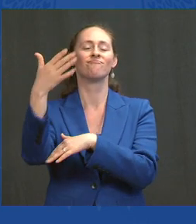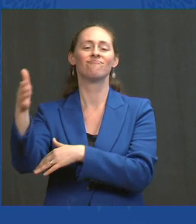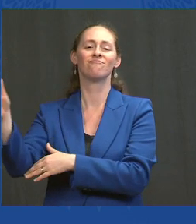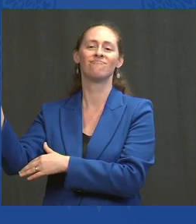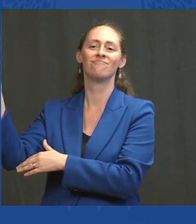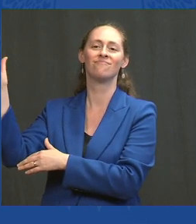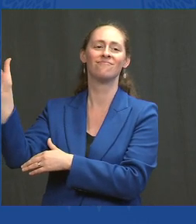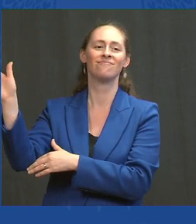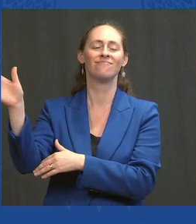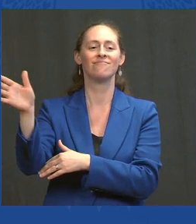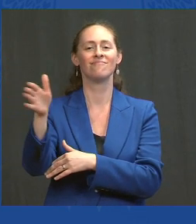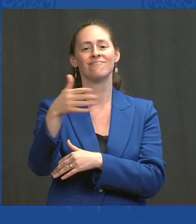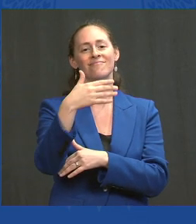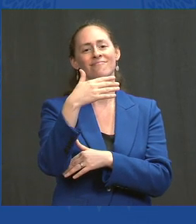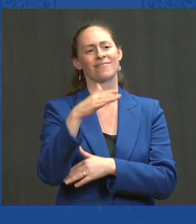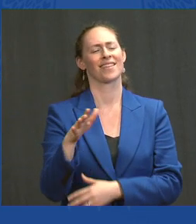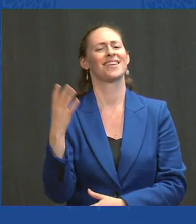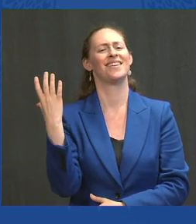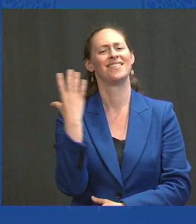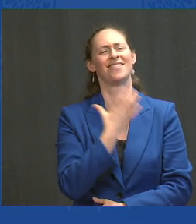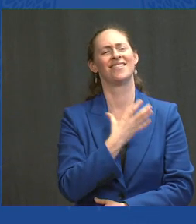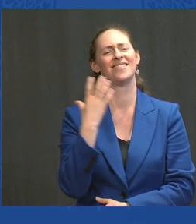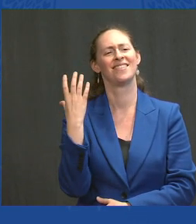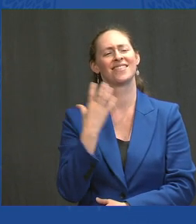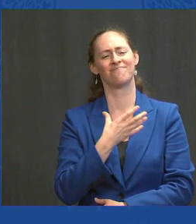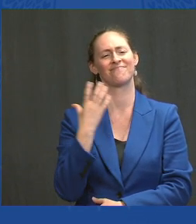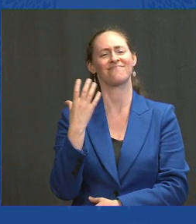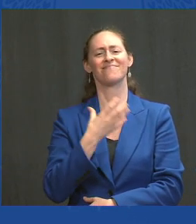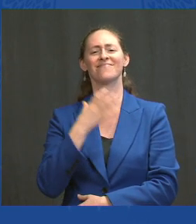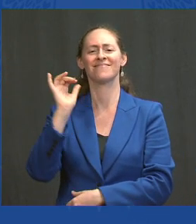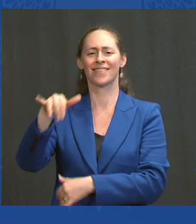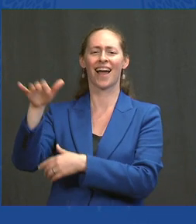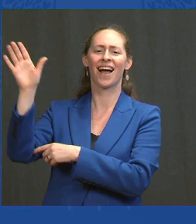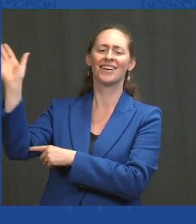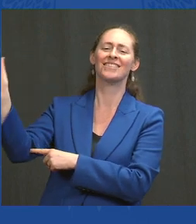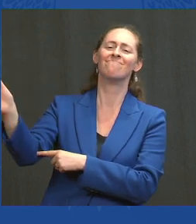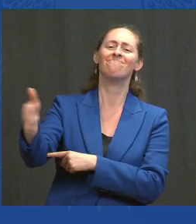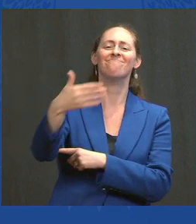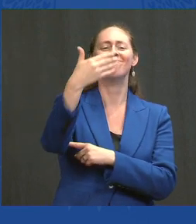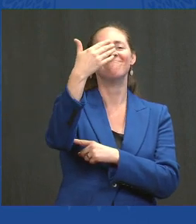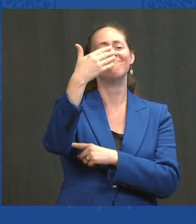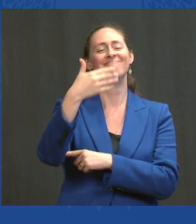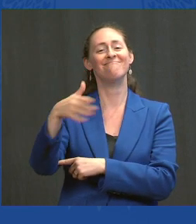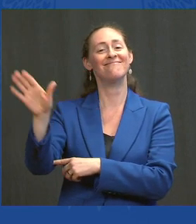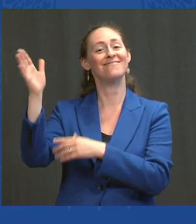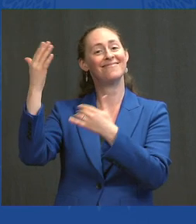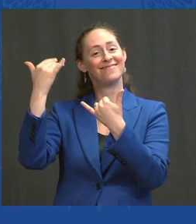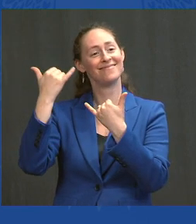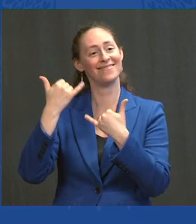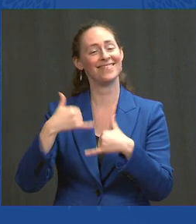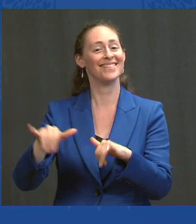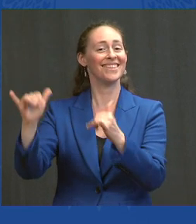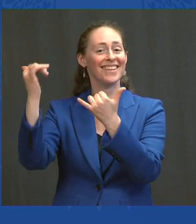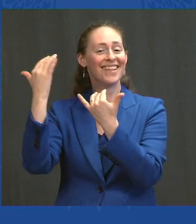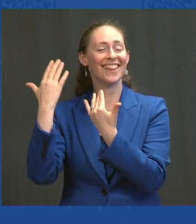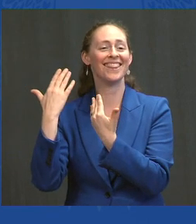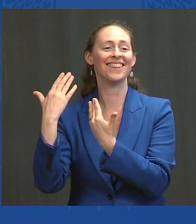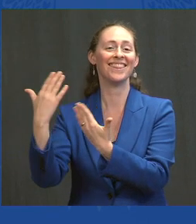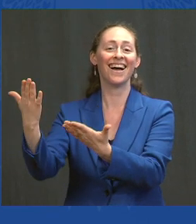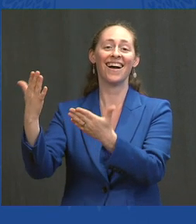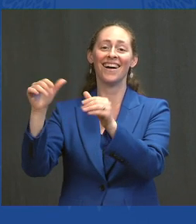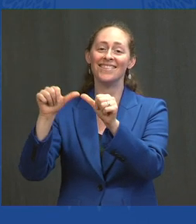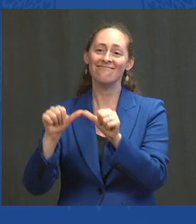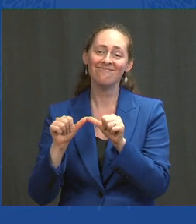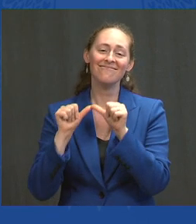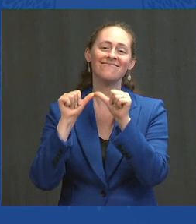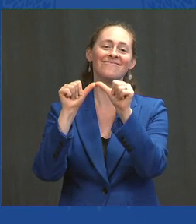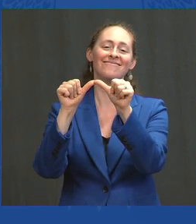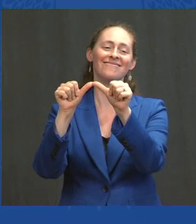O say, does that star-spangled banner yet wave